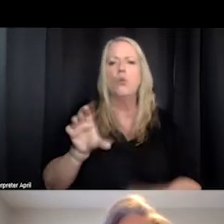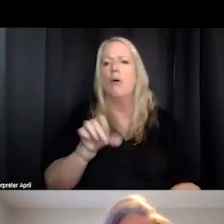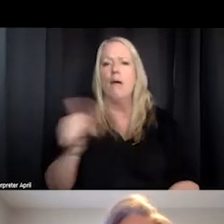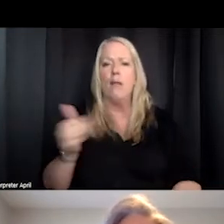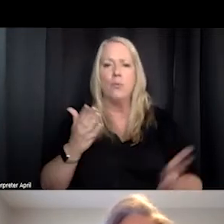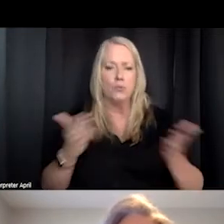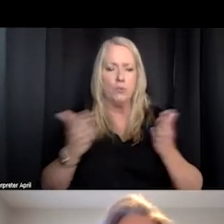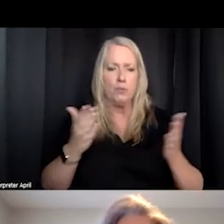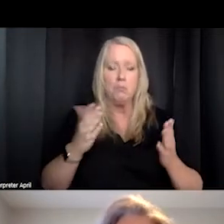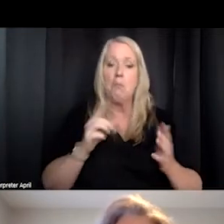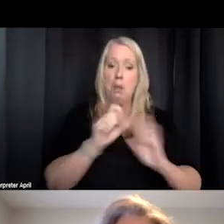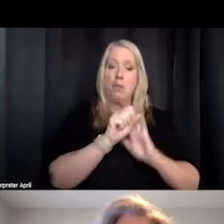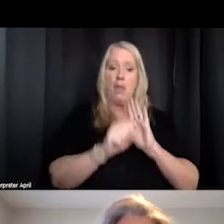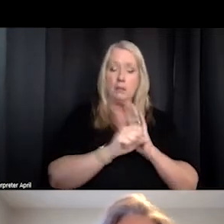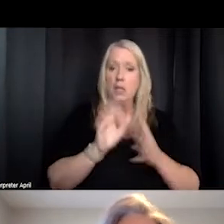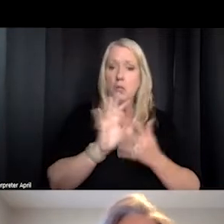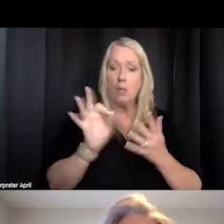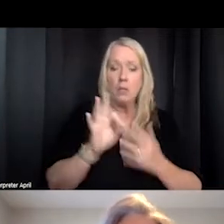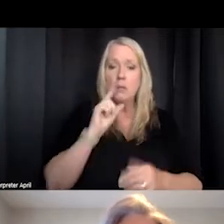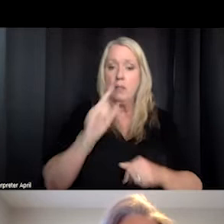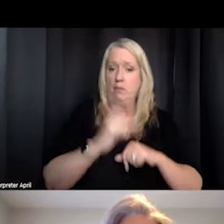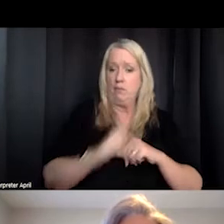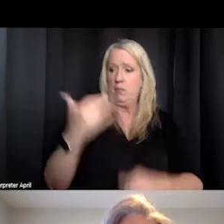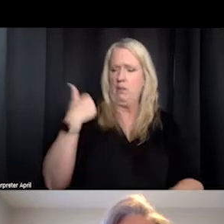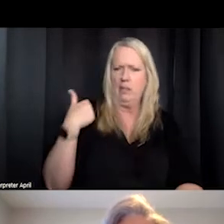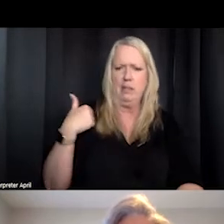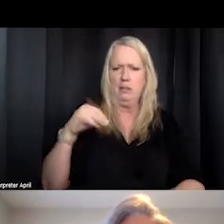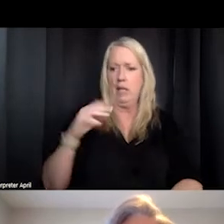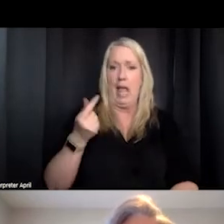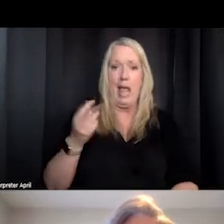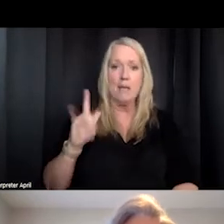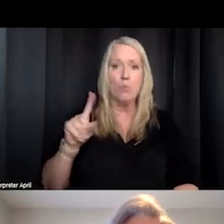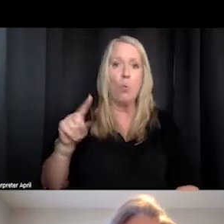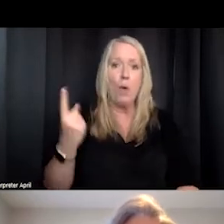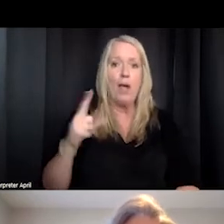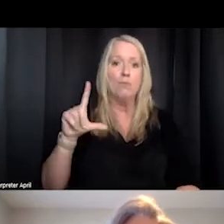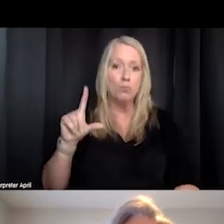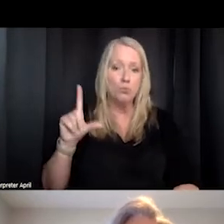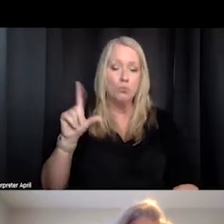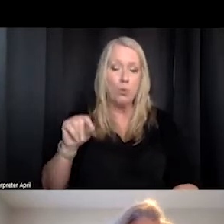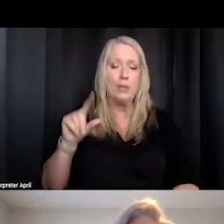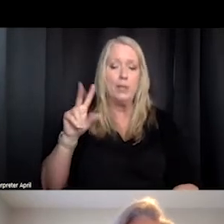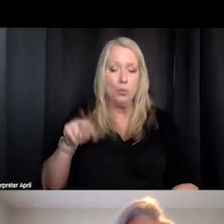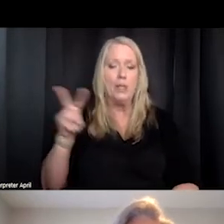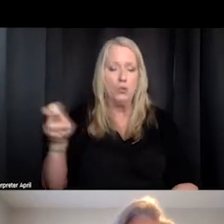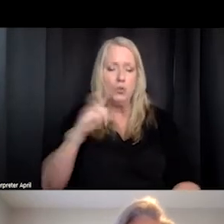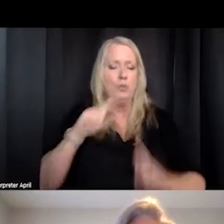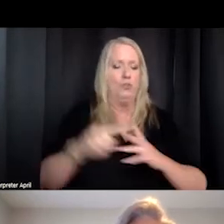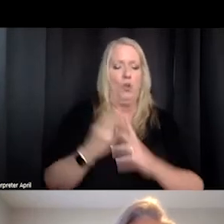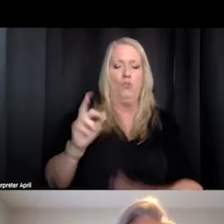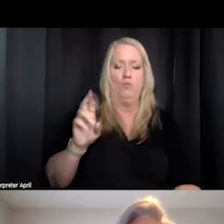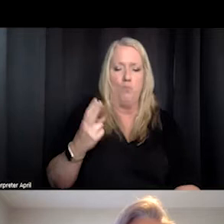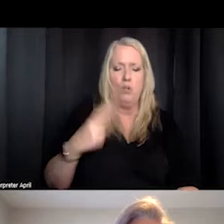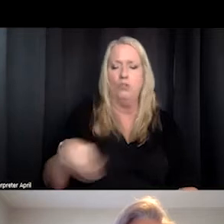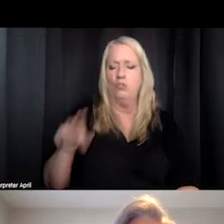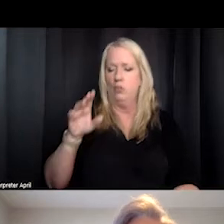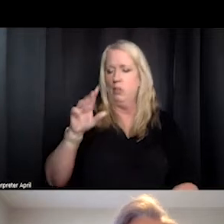OPTION IS AVAILABLE, IT STARTED, APRIL 1 OF 2022. AVAILABLE, THROUGH MARCH 31 OF 2027. NEXT SLIDE,